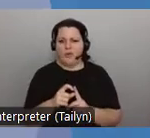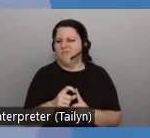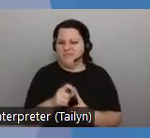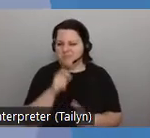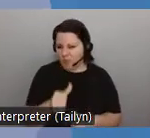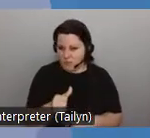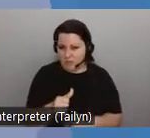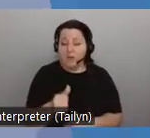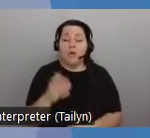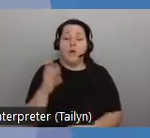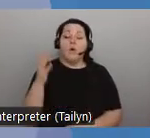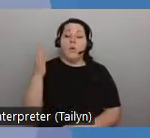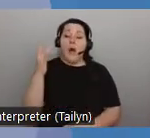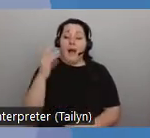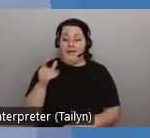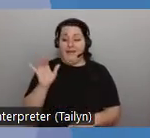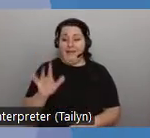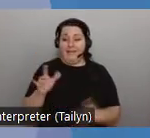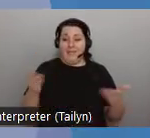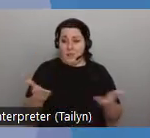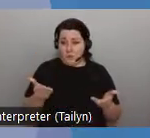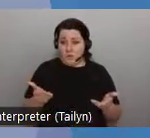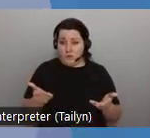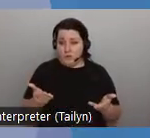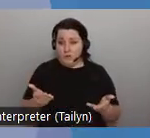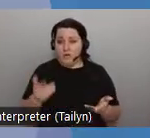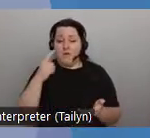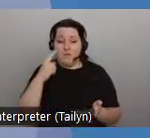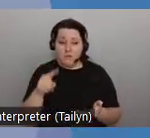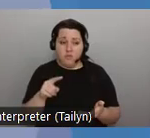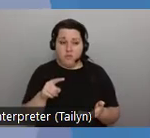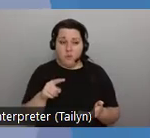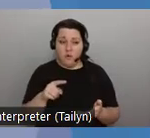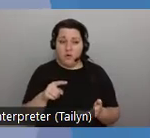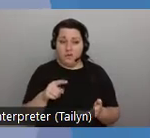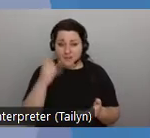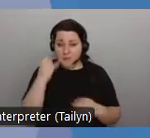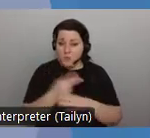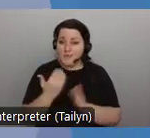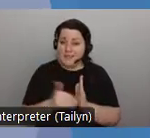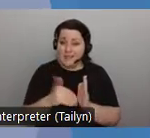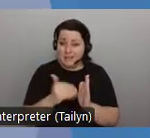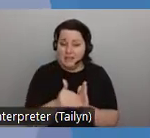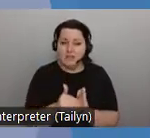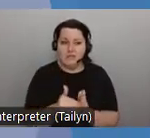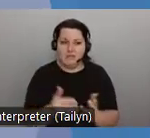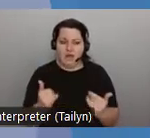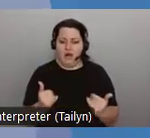is using something like, "click here," or a single word. Click here, especially when using